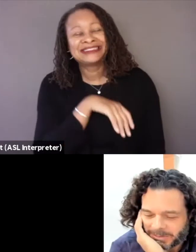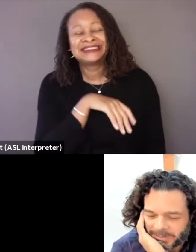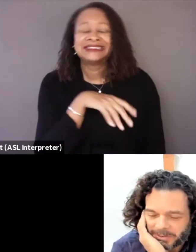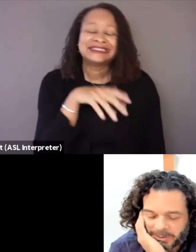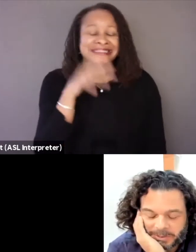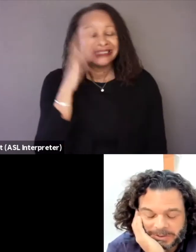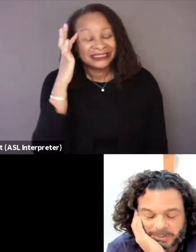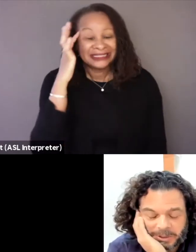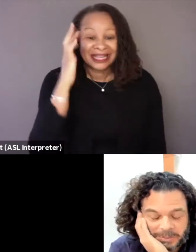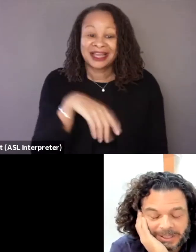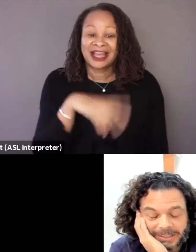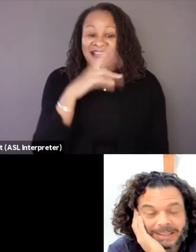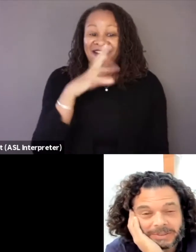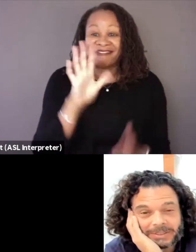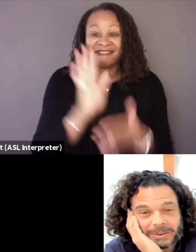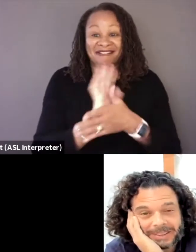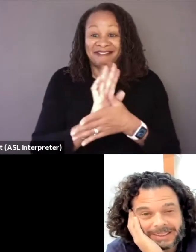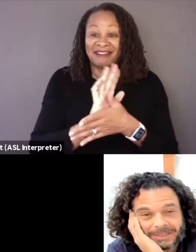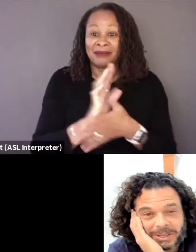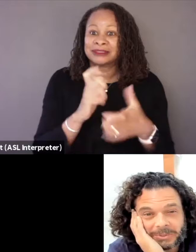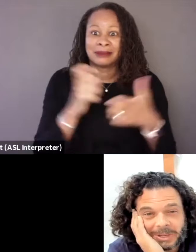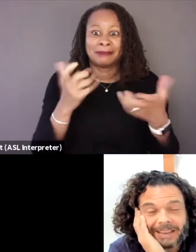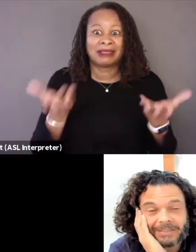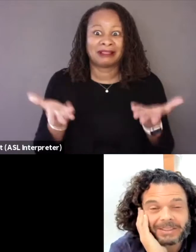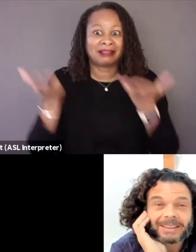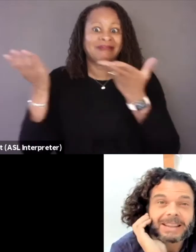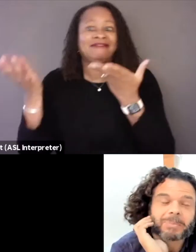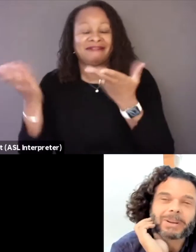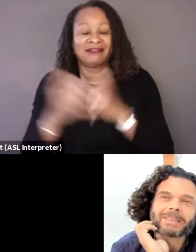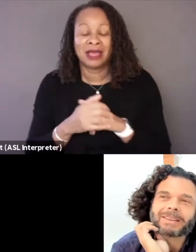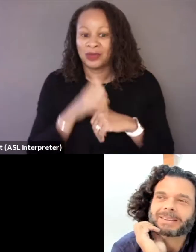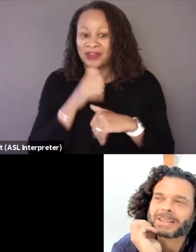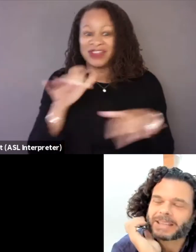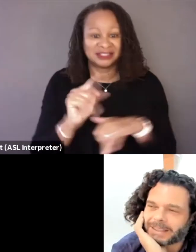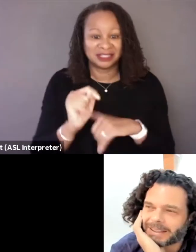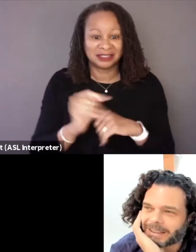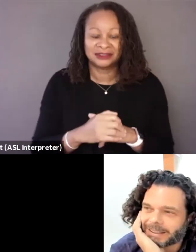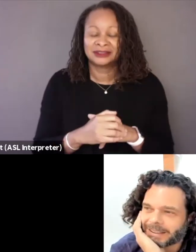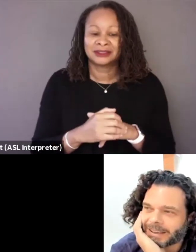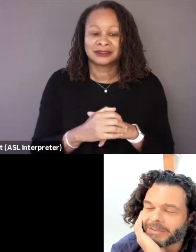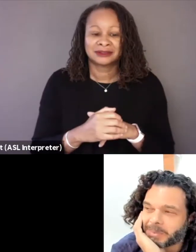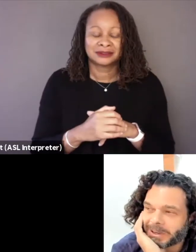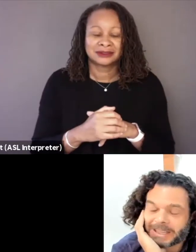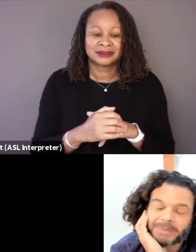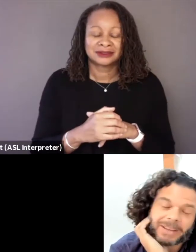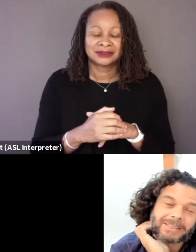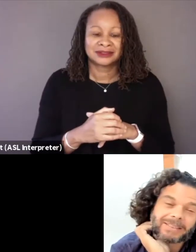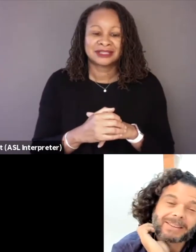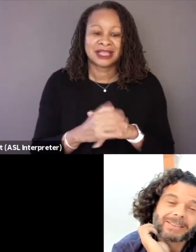this film was a really big lift. So I think we haven't done that, but I think like everybody keeps asking us,